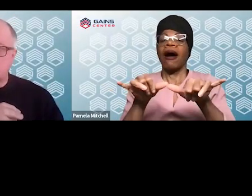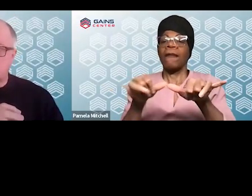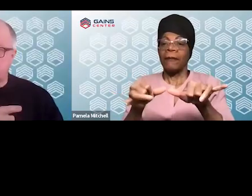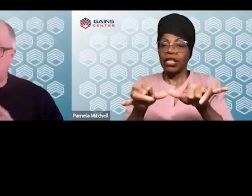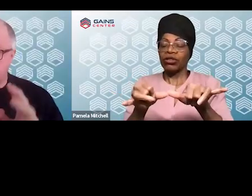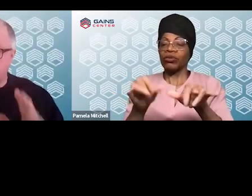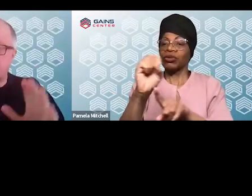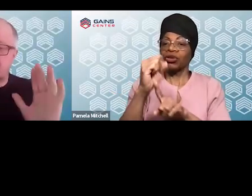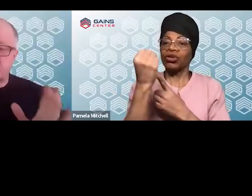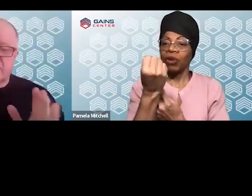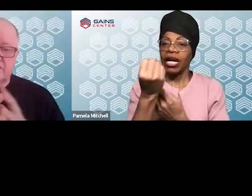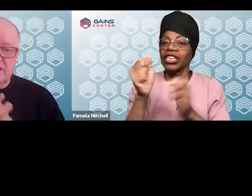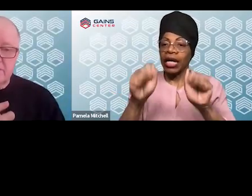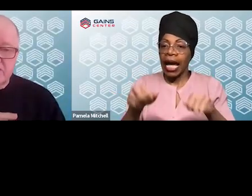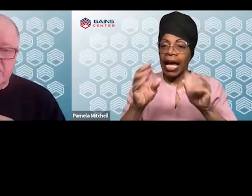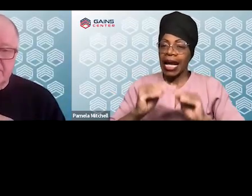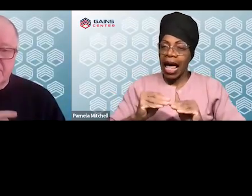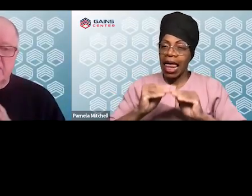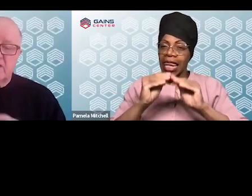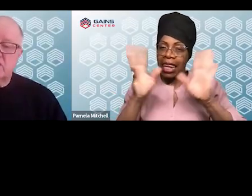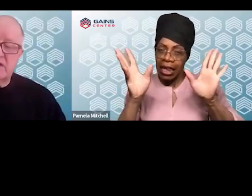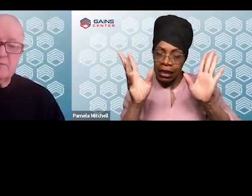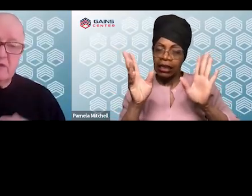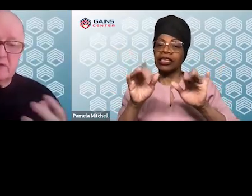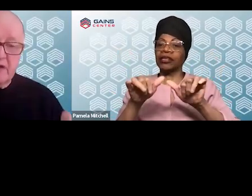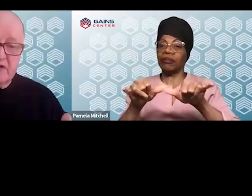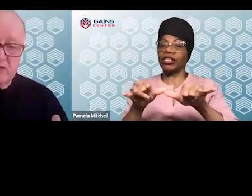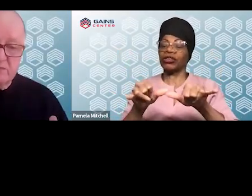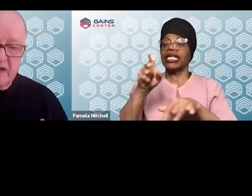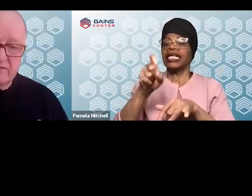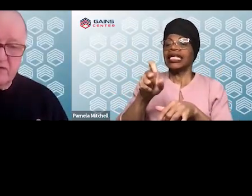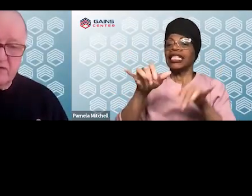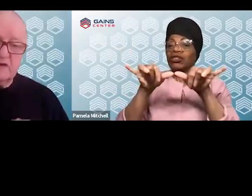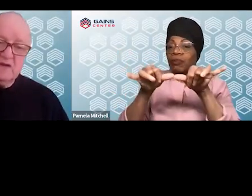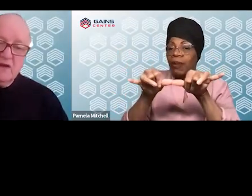that you can clearly and objectively measure. You need to be able to measure the behavior.